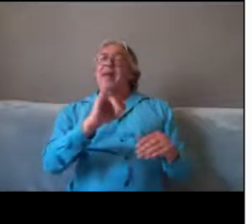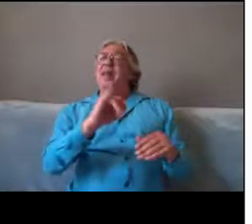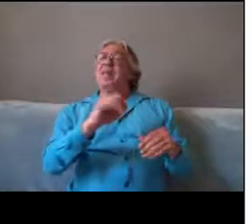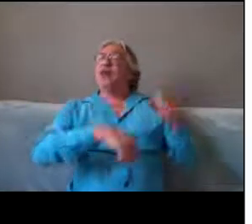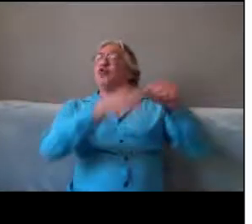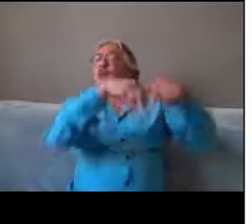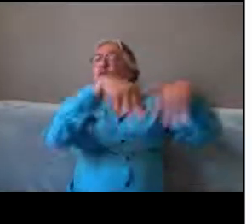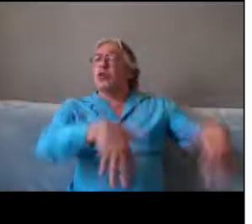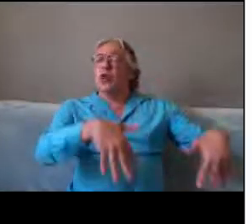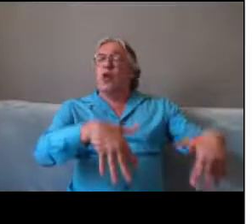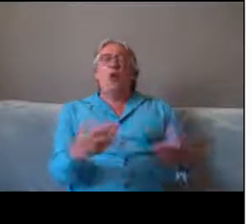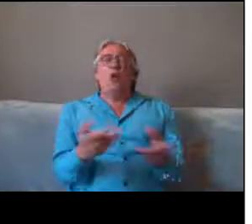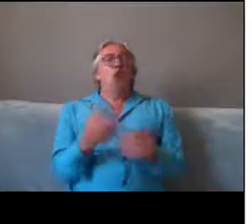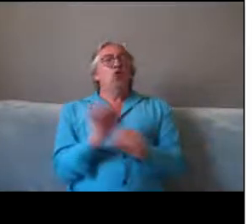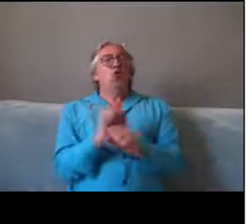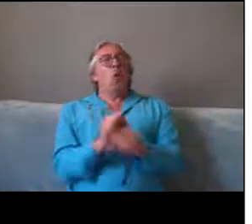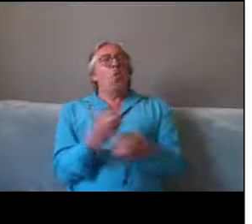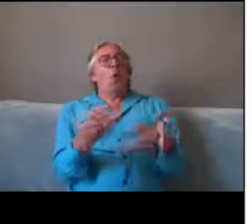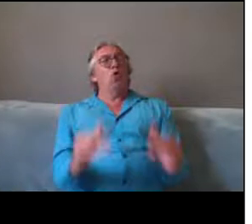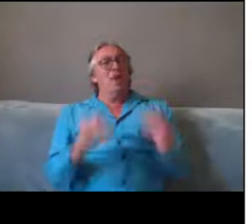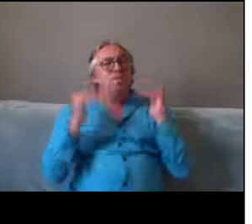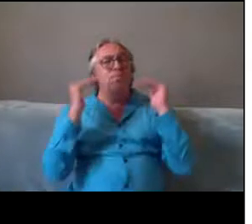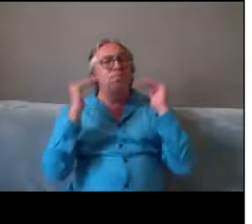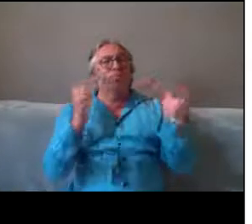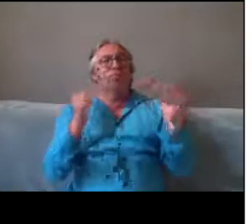and diversity will be at the heart of the future Erasmus.